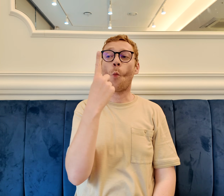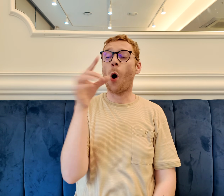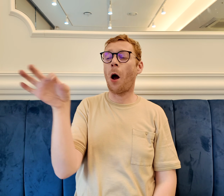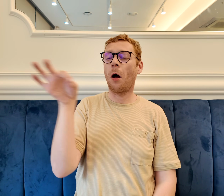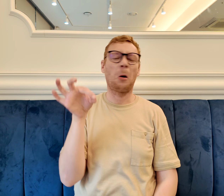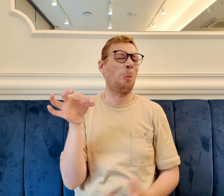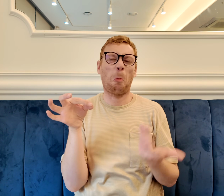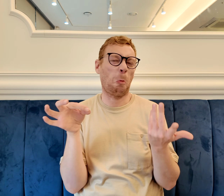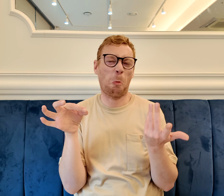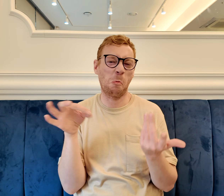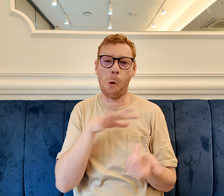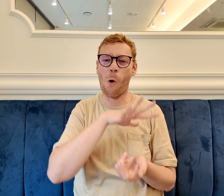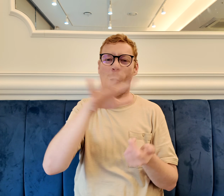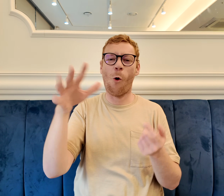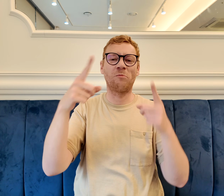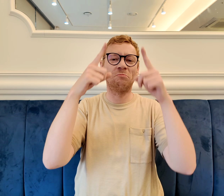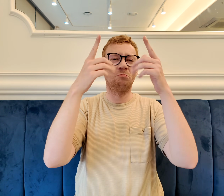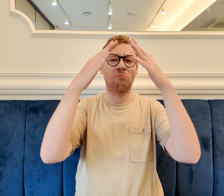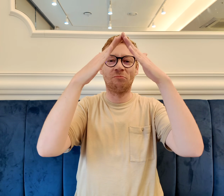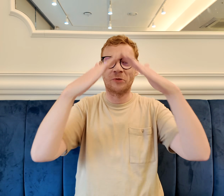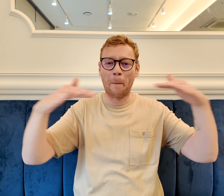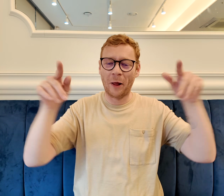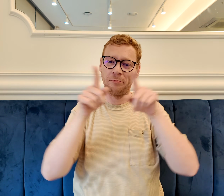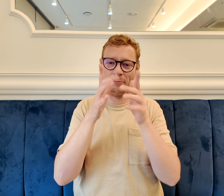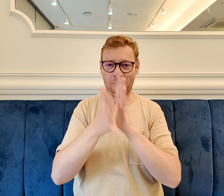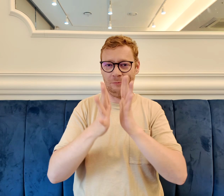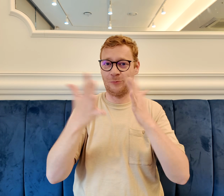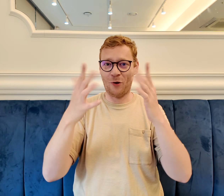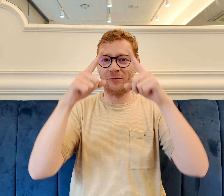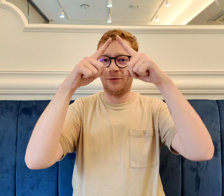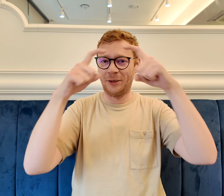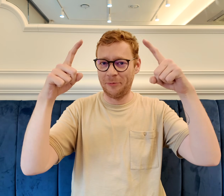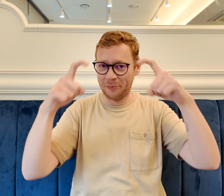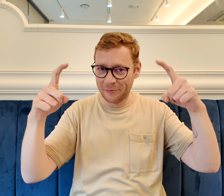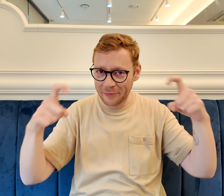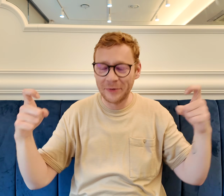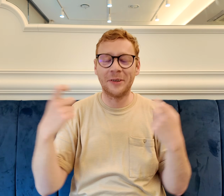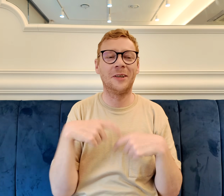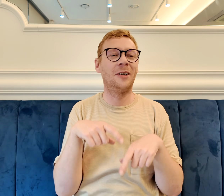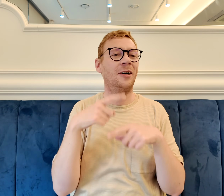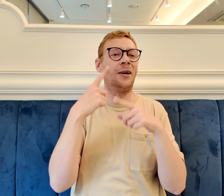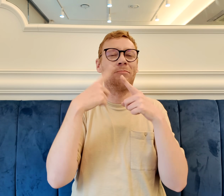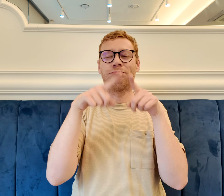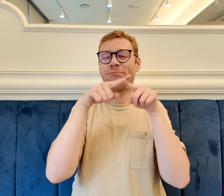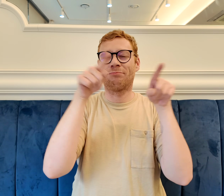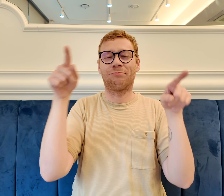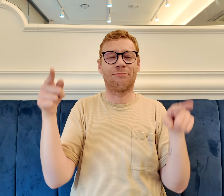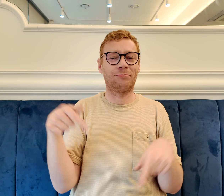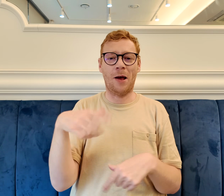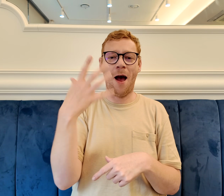If I had to pick one... it would be the Palace. There are others.